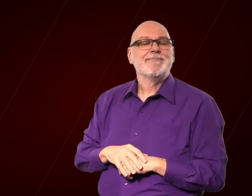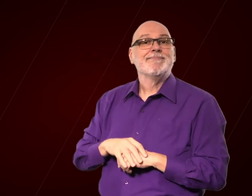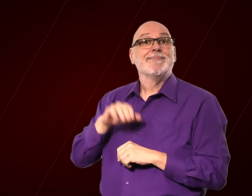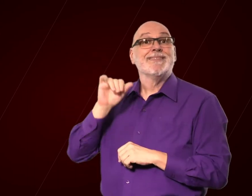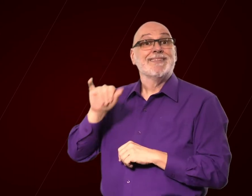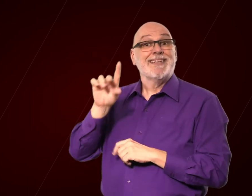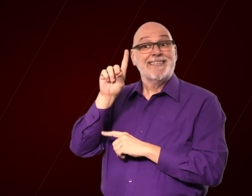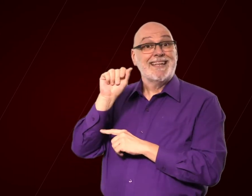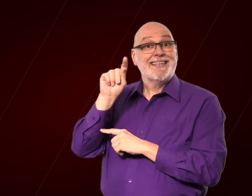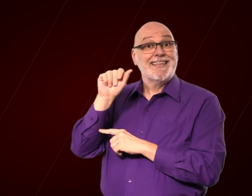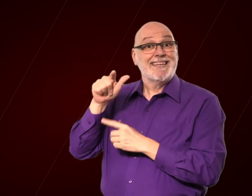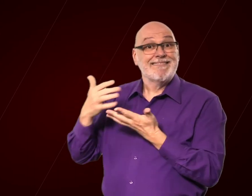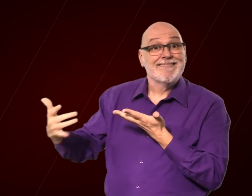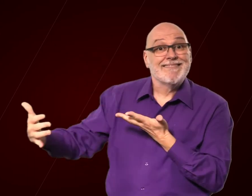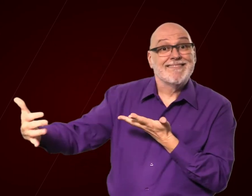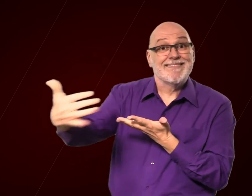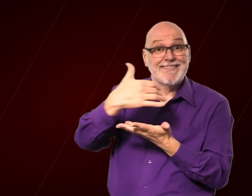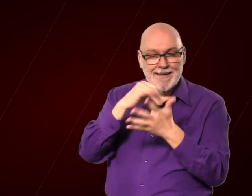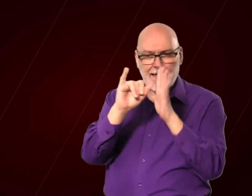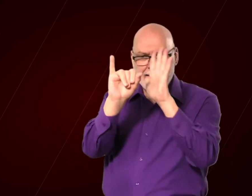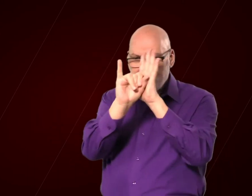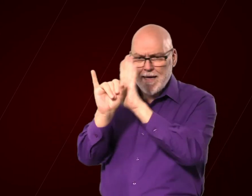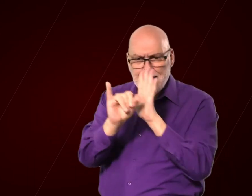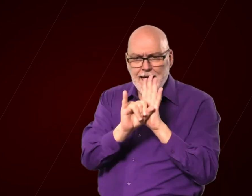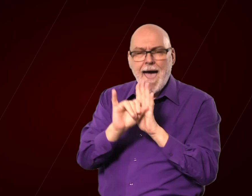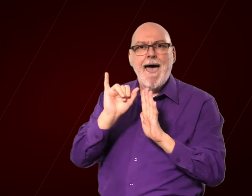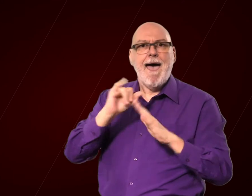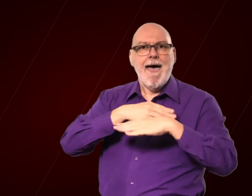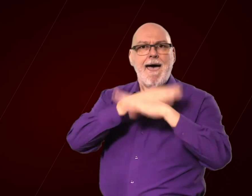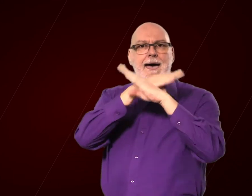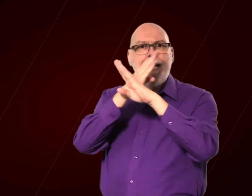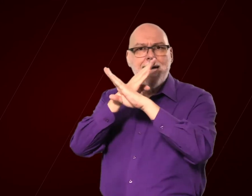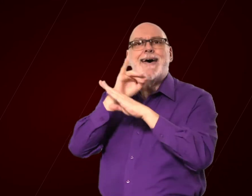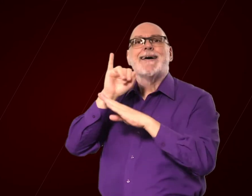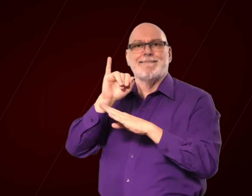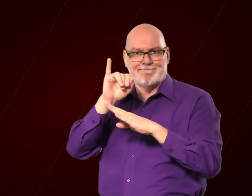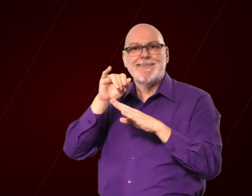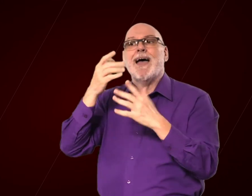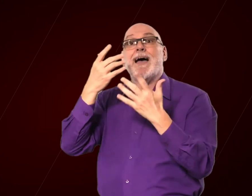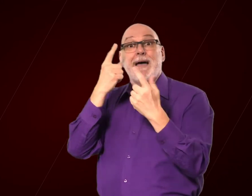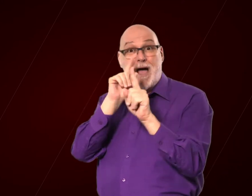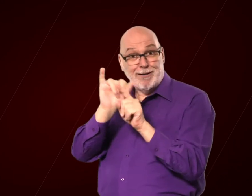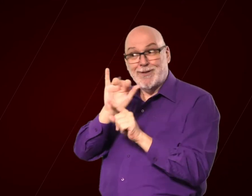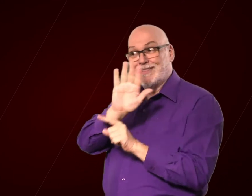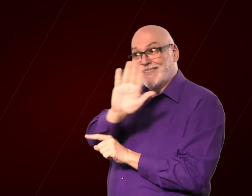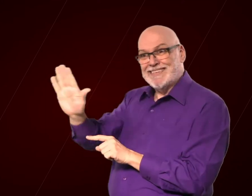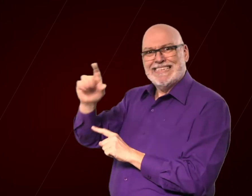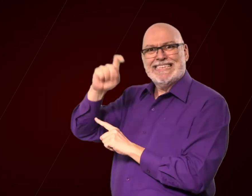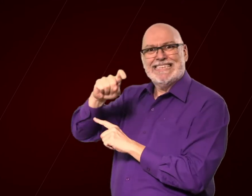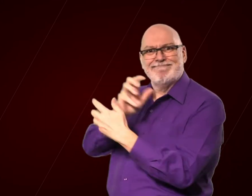the data would help identify the barriers, needs,